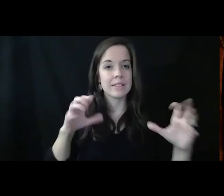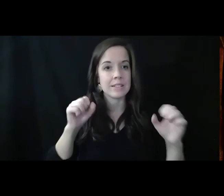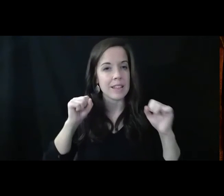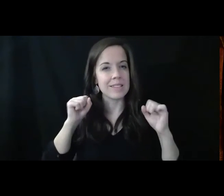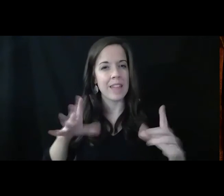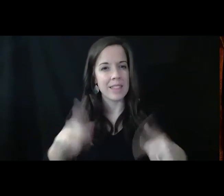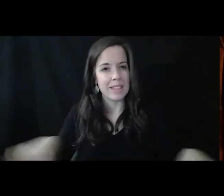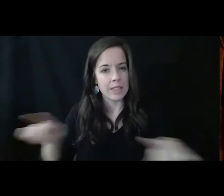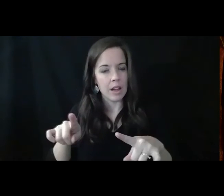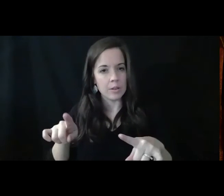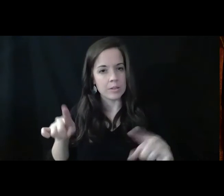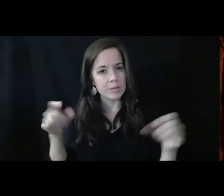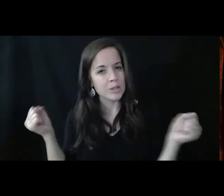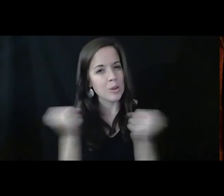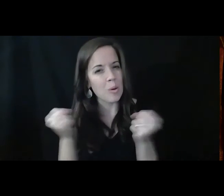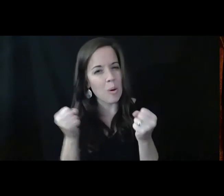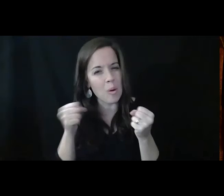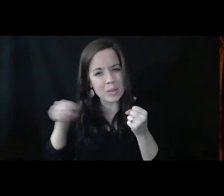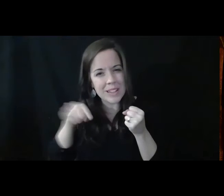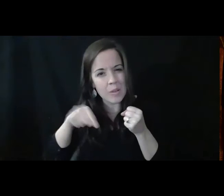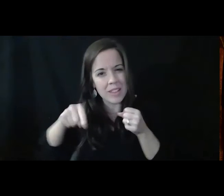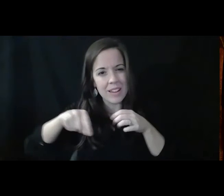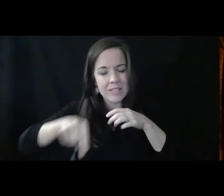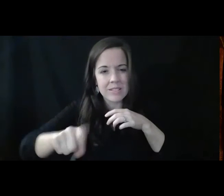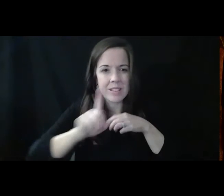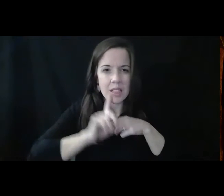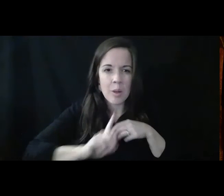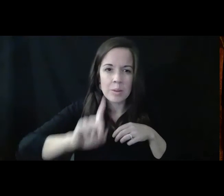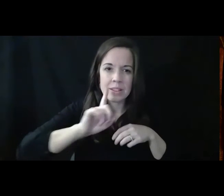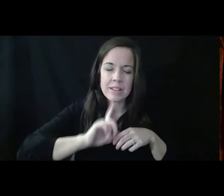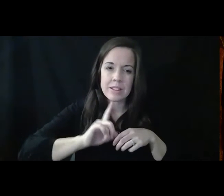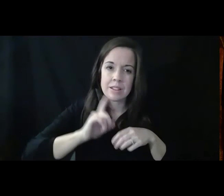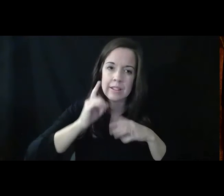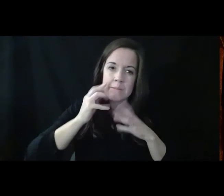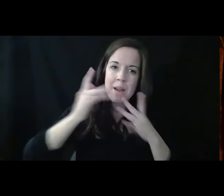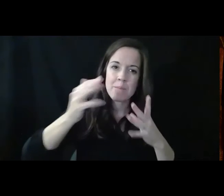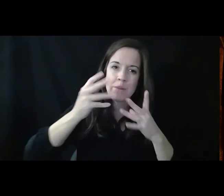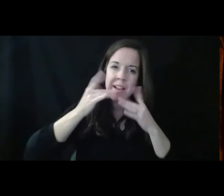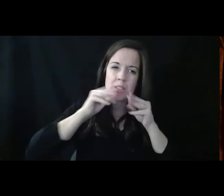It was cold down there. And lonely. My breath would fog the shell until I wiped it clear.